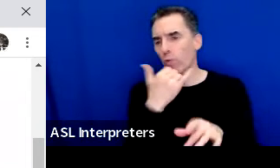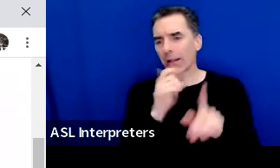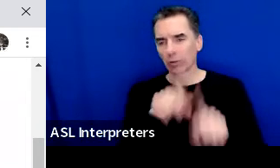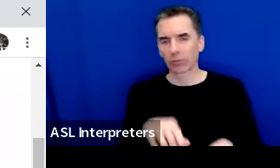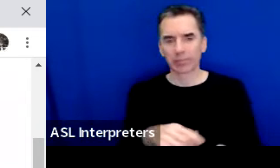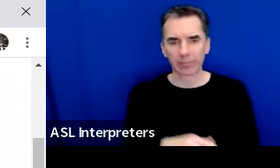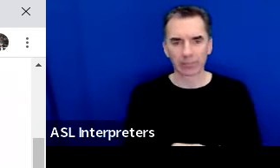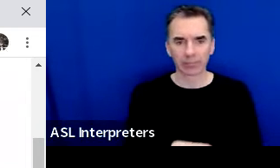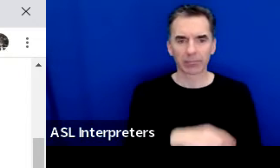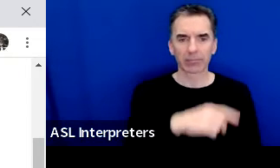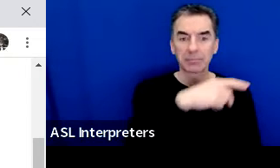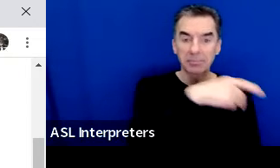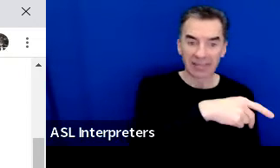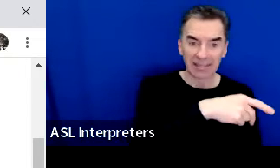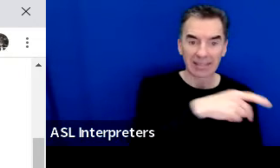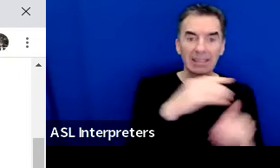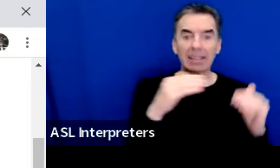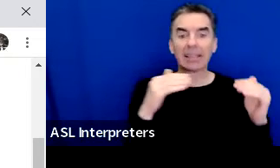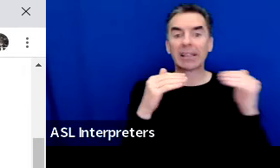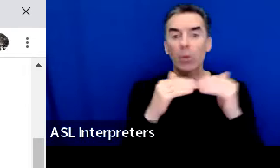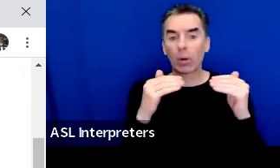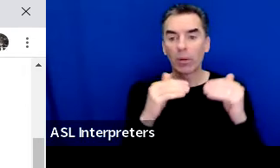equal to 0.5.